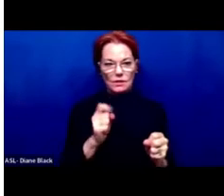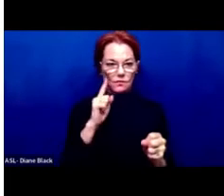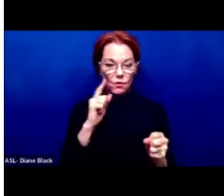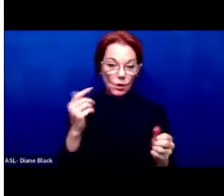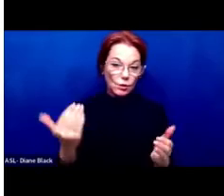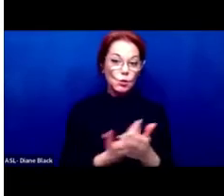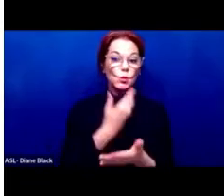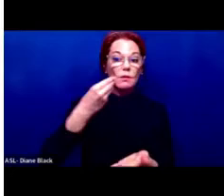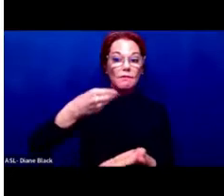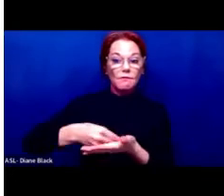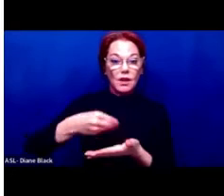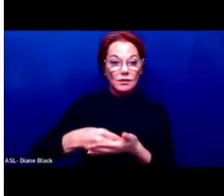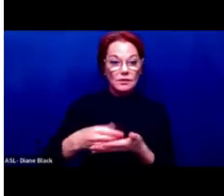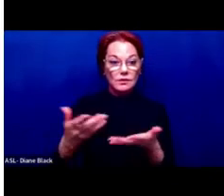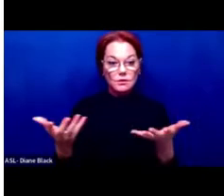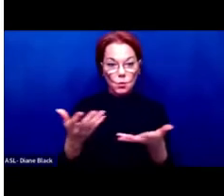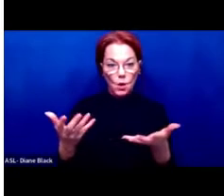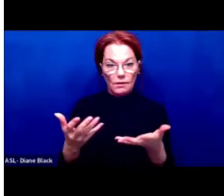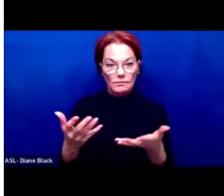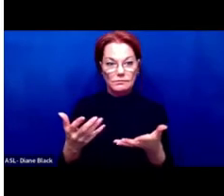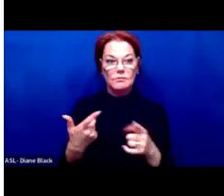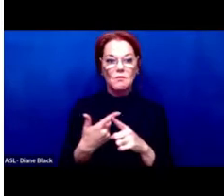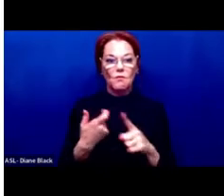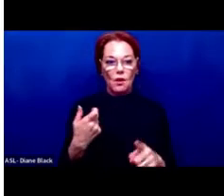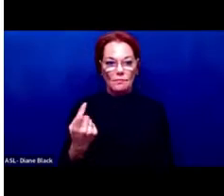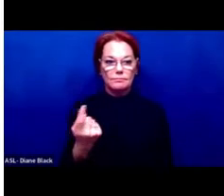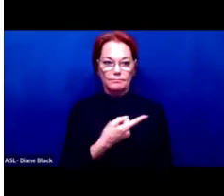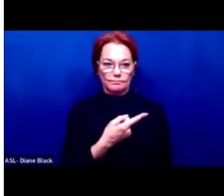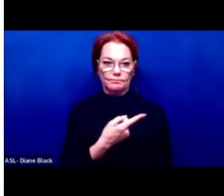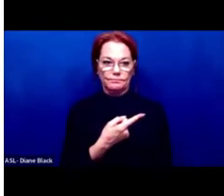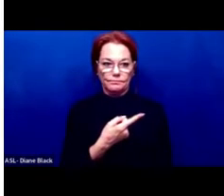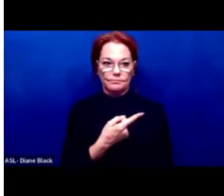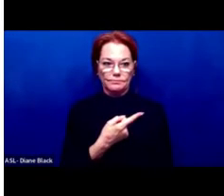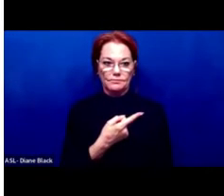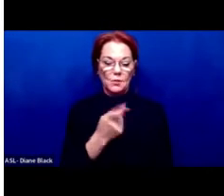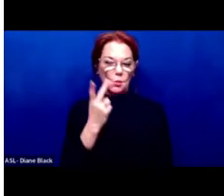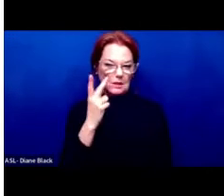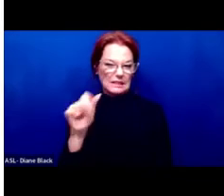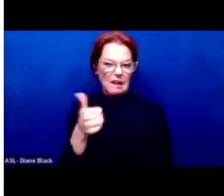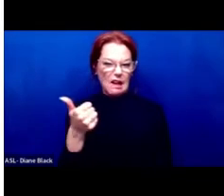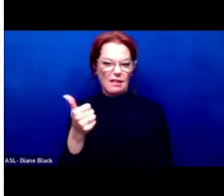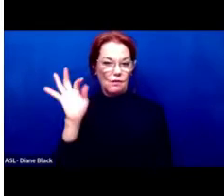through a coordinated No Wrong Door system. We're seeing other federal agencies step up and